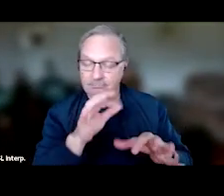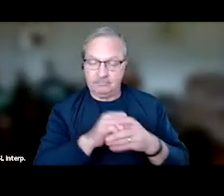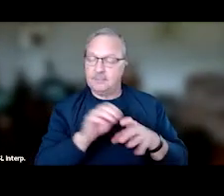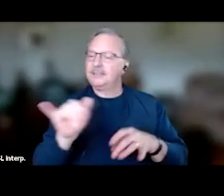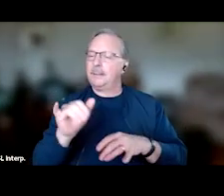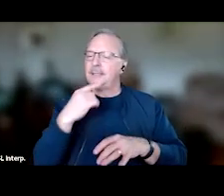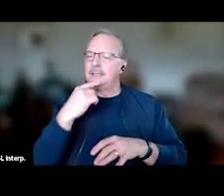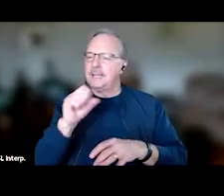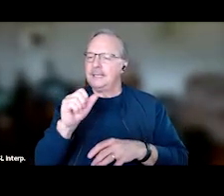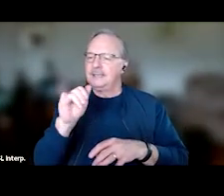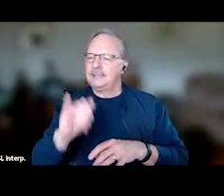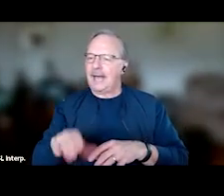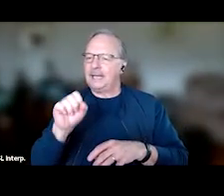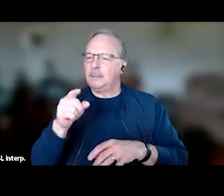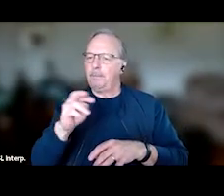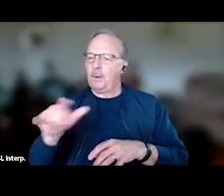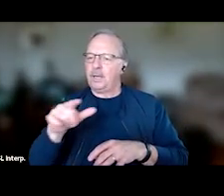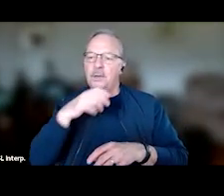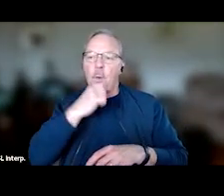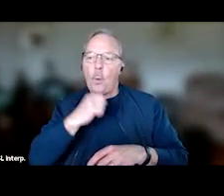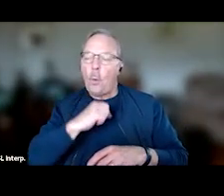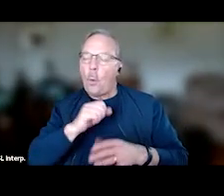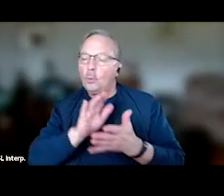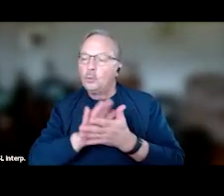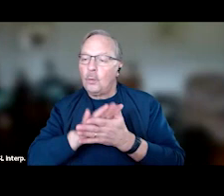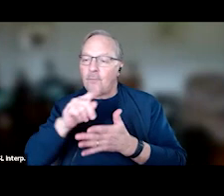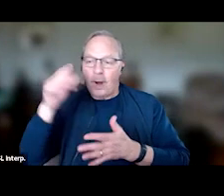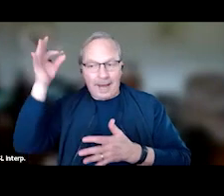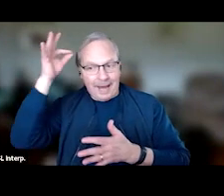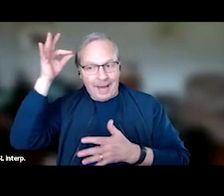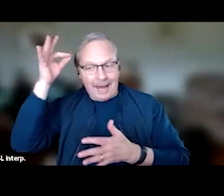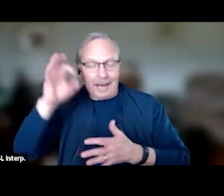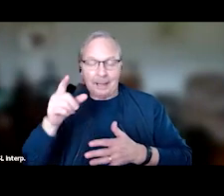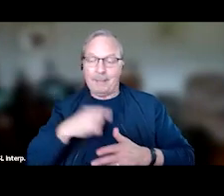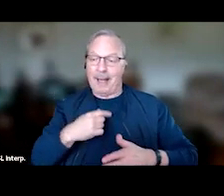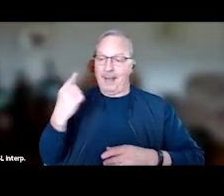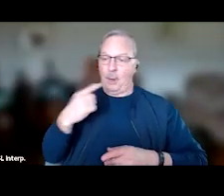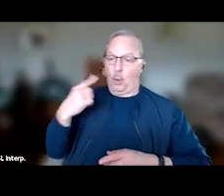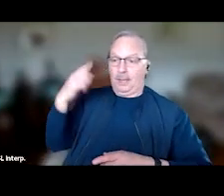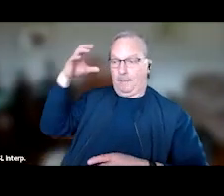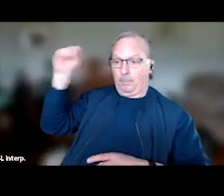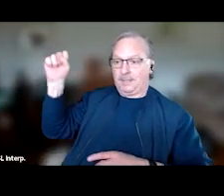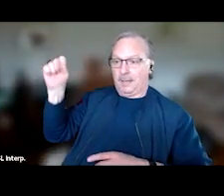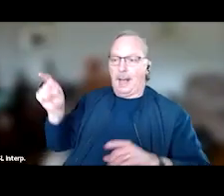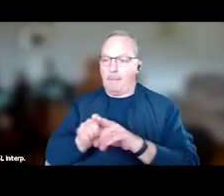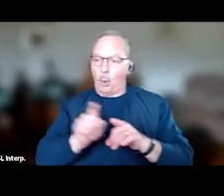"In the old-school head club for men commercials, I'm not only the president, but I'm also a client."